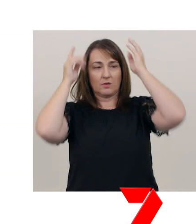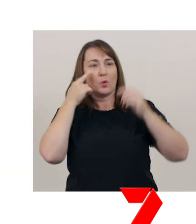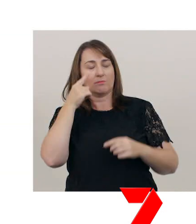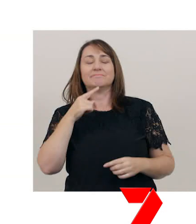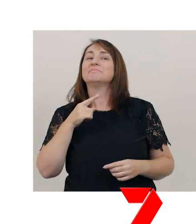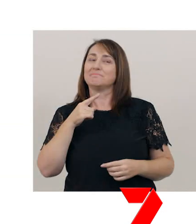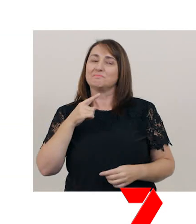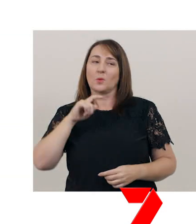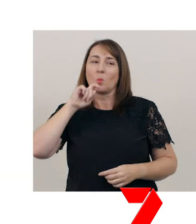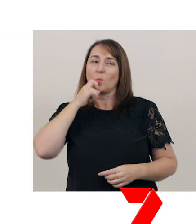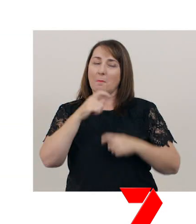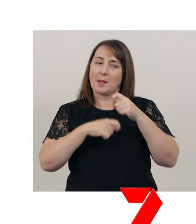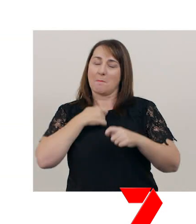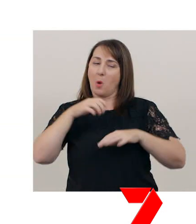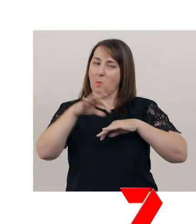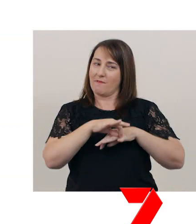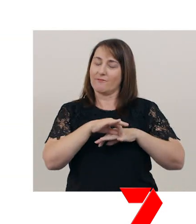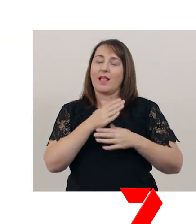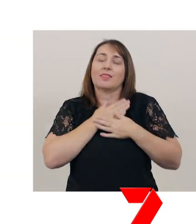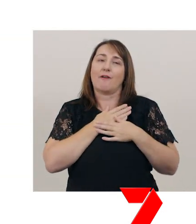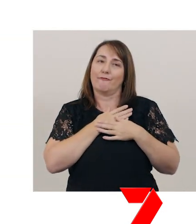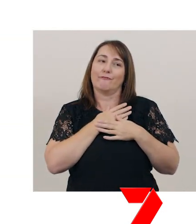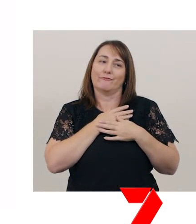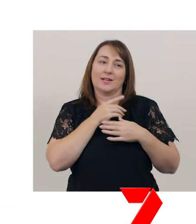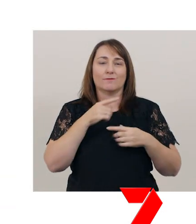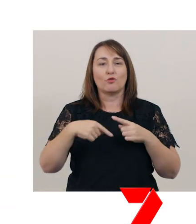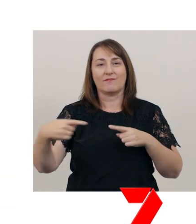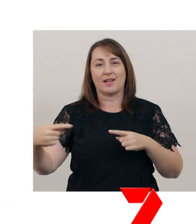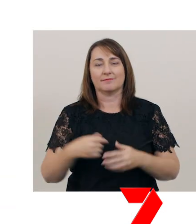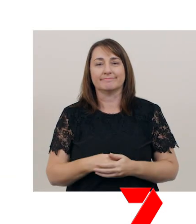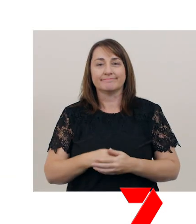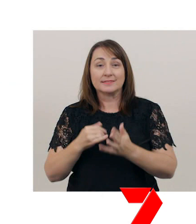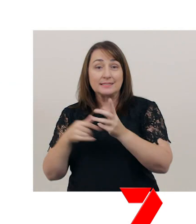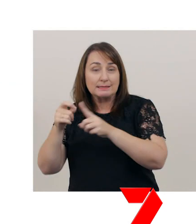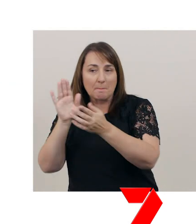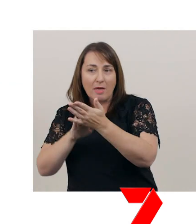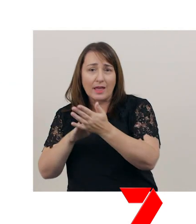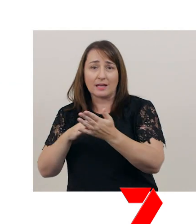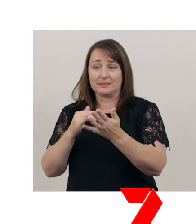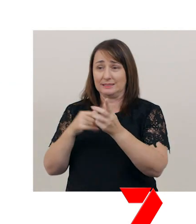he would make Ye Xian his wife, and love her forever. The step-mother and step-sister begged for forgiveness,